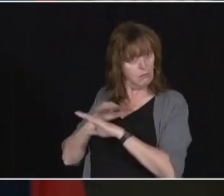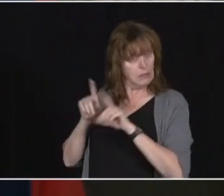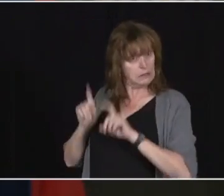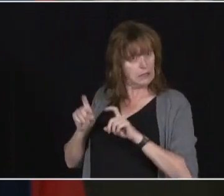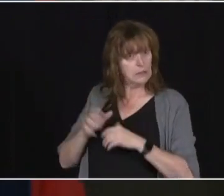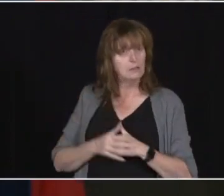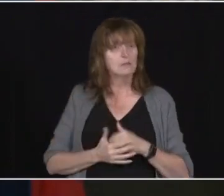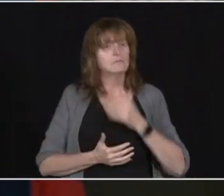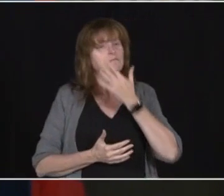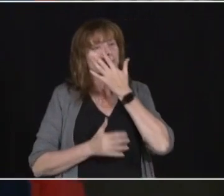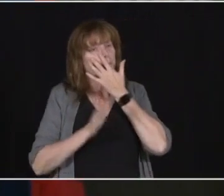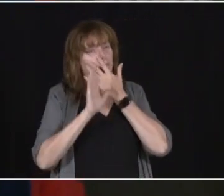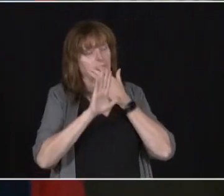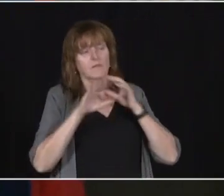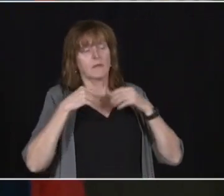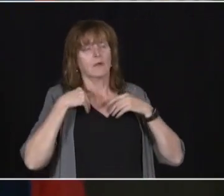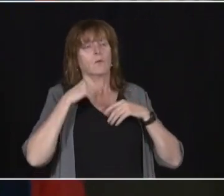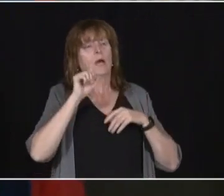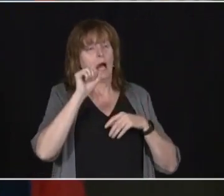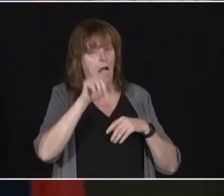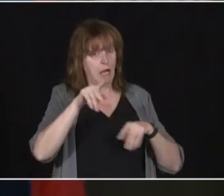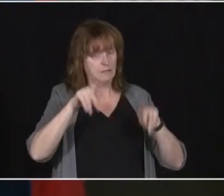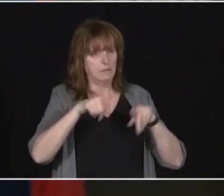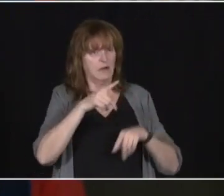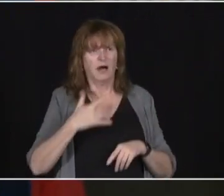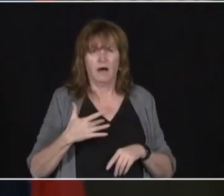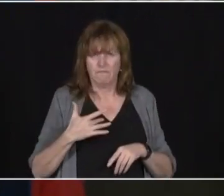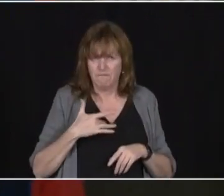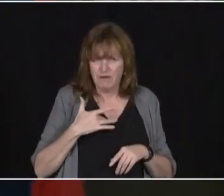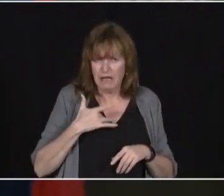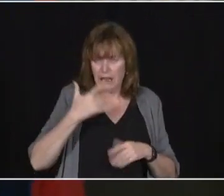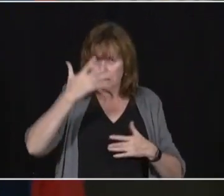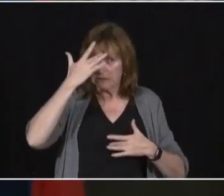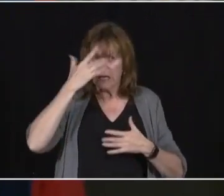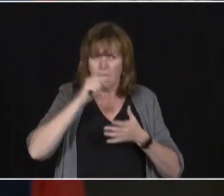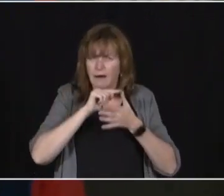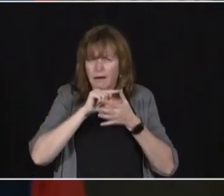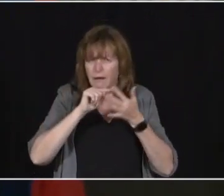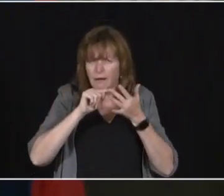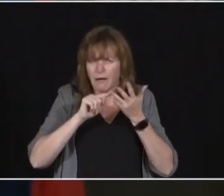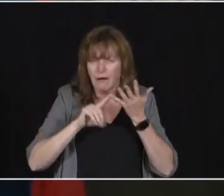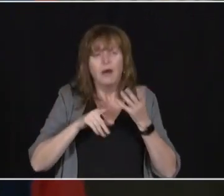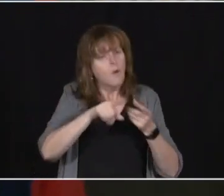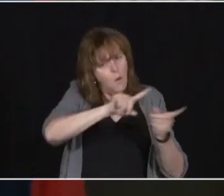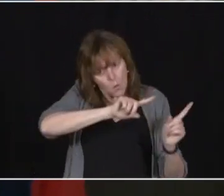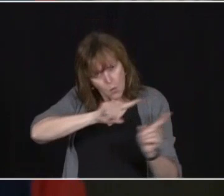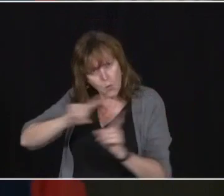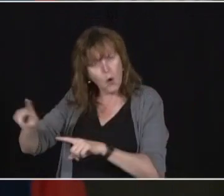We are asking people to go into the assessment center. We will be testing frontline healthcare workers this weekend.